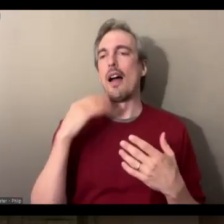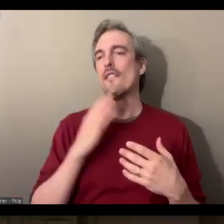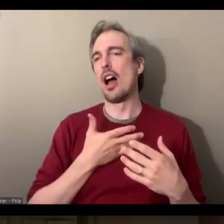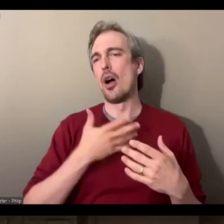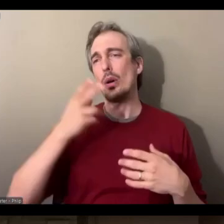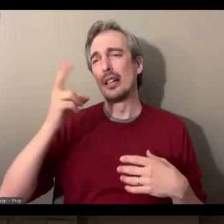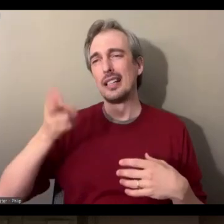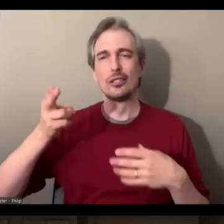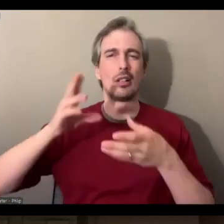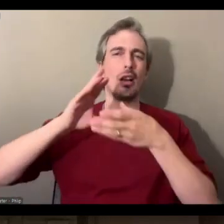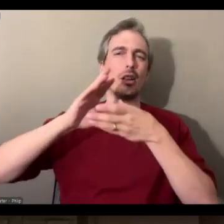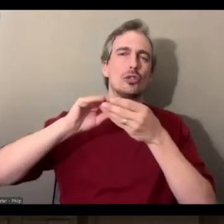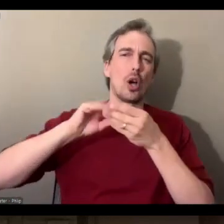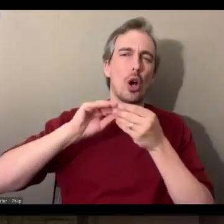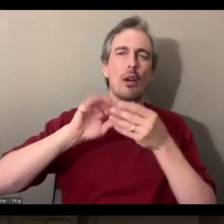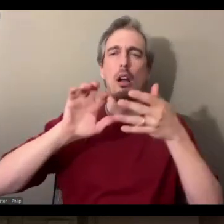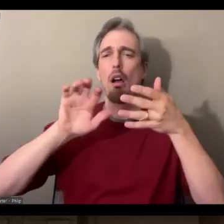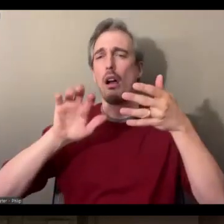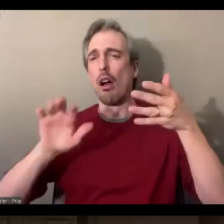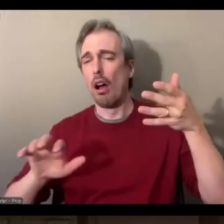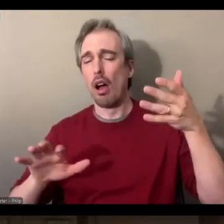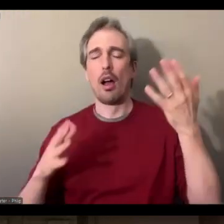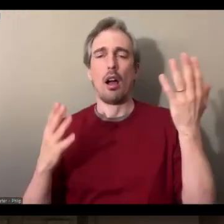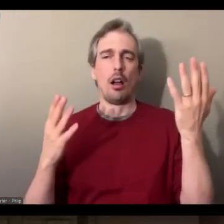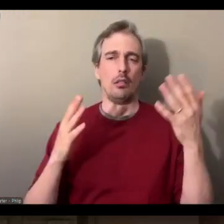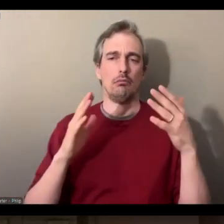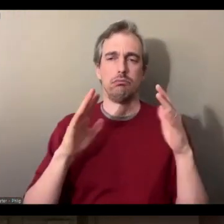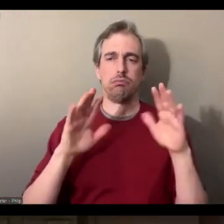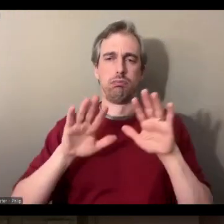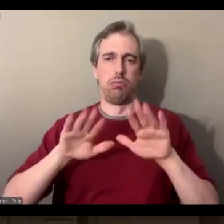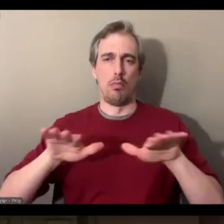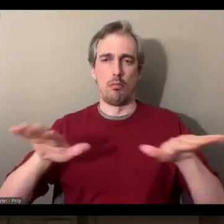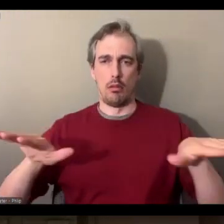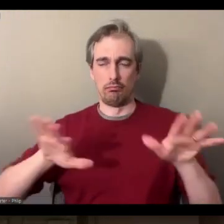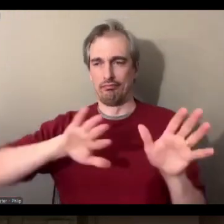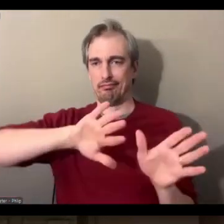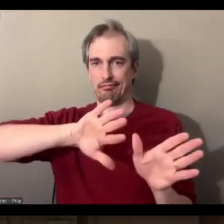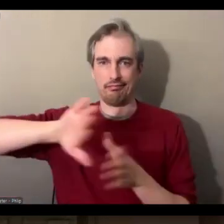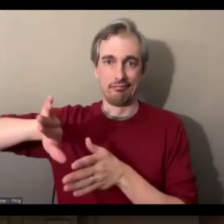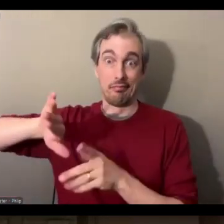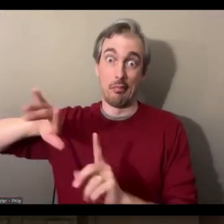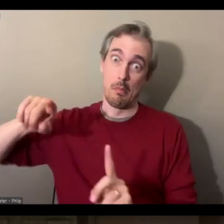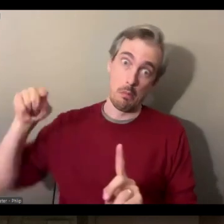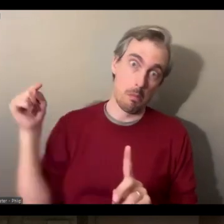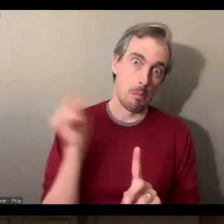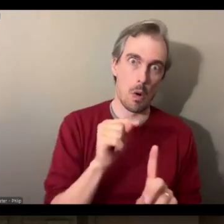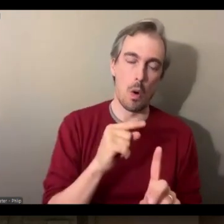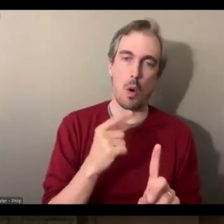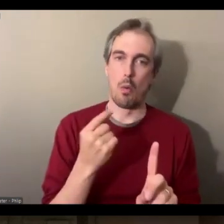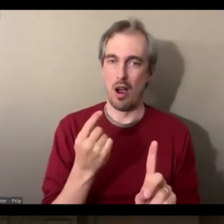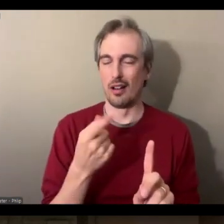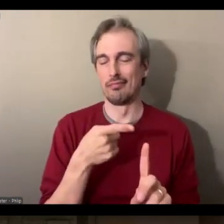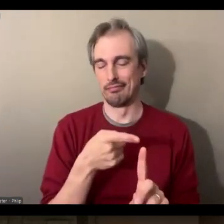at the end of the day, they need to sell you a ticket. How do they sell you a ticket? Well, you